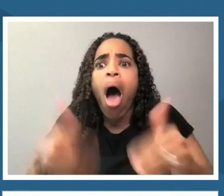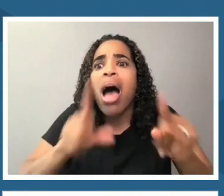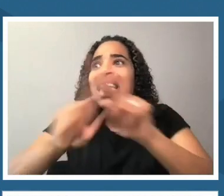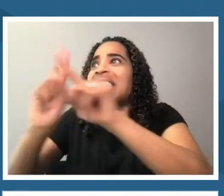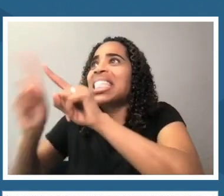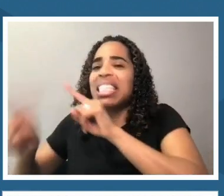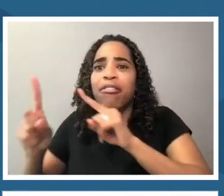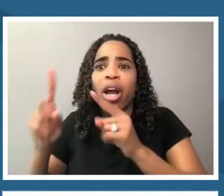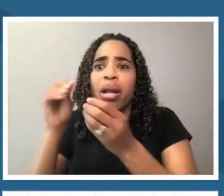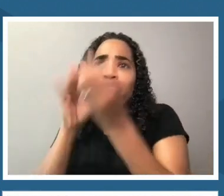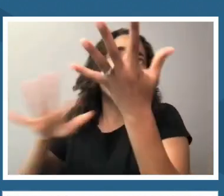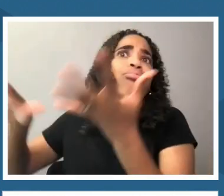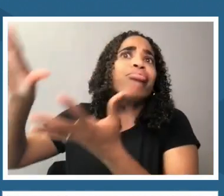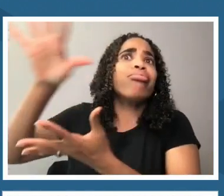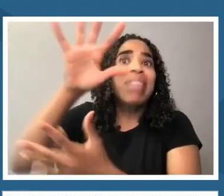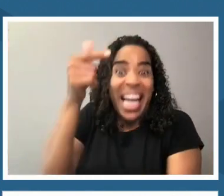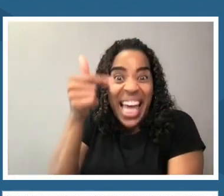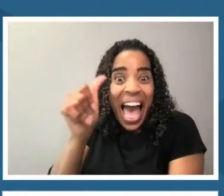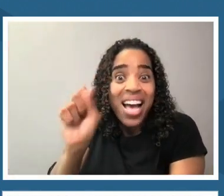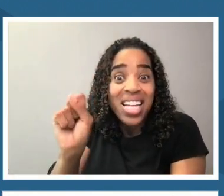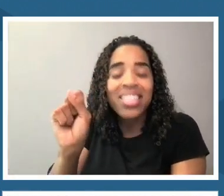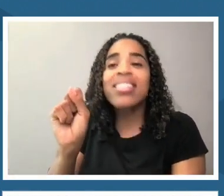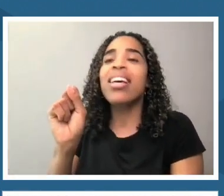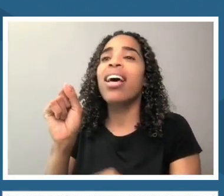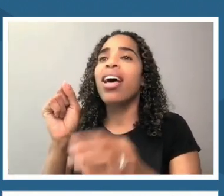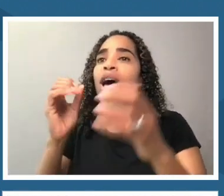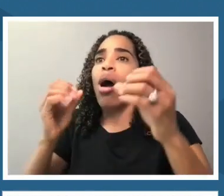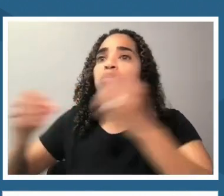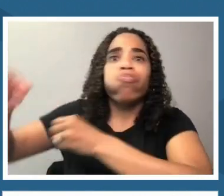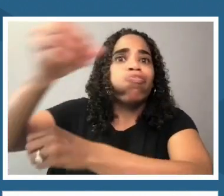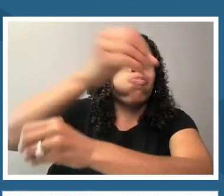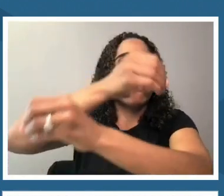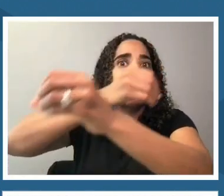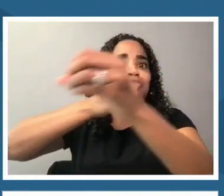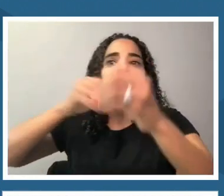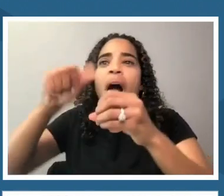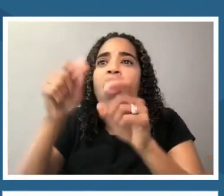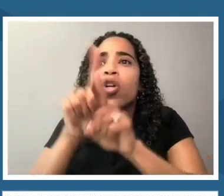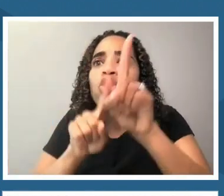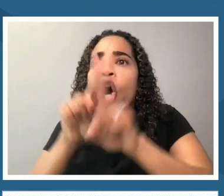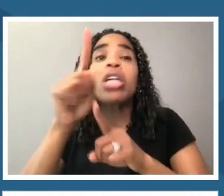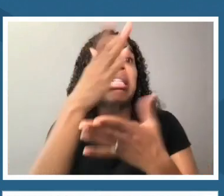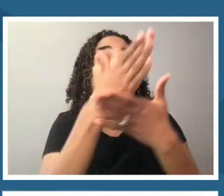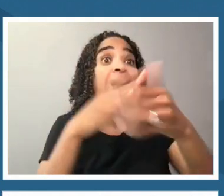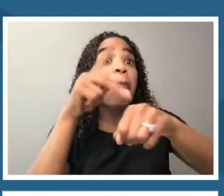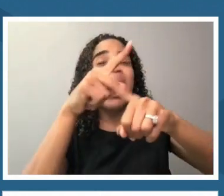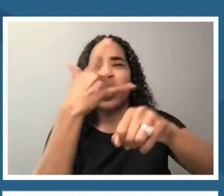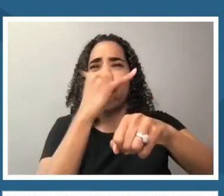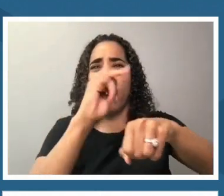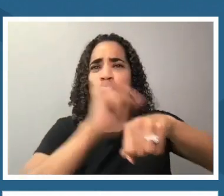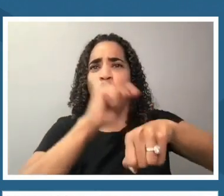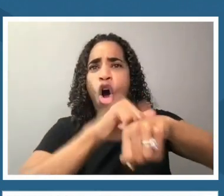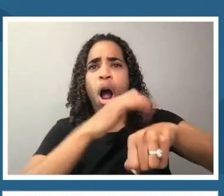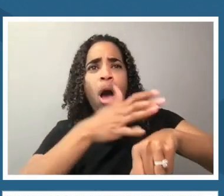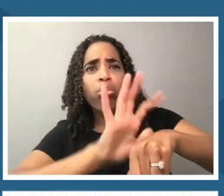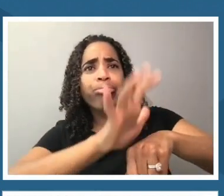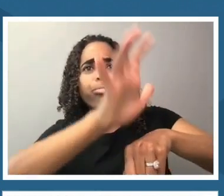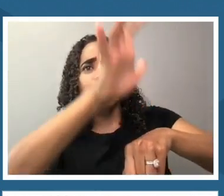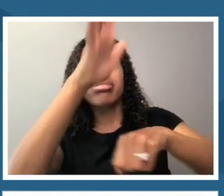giants uh orbiting close to their stars